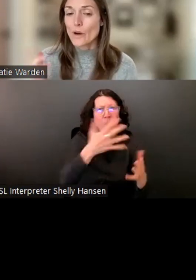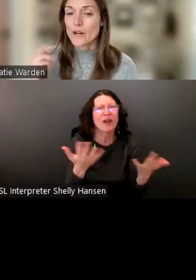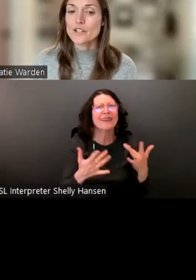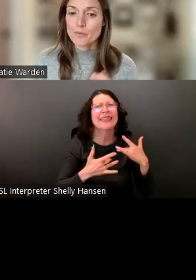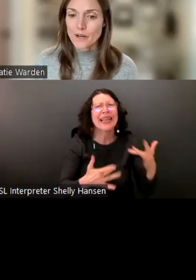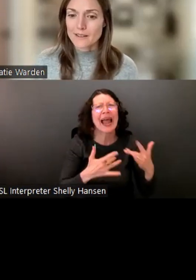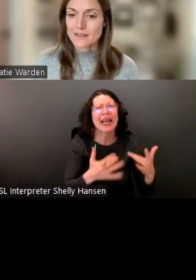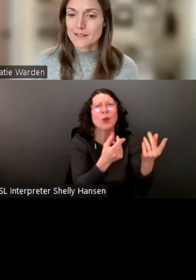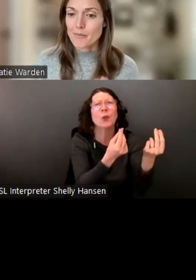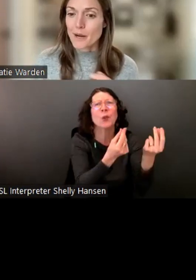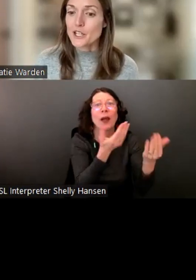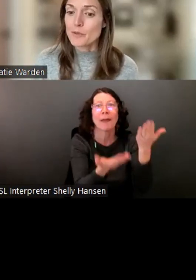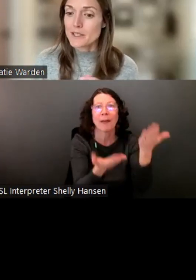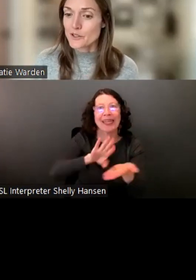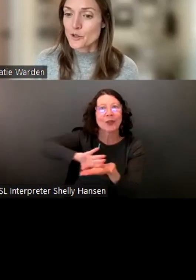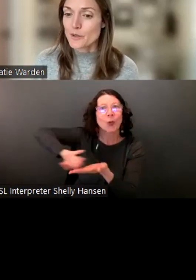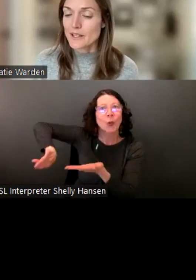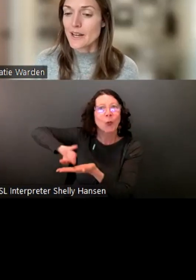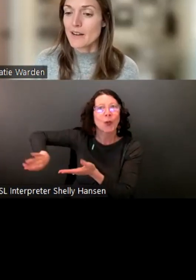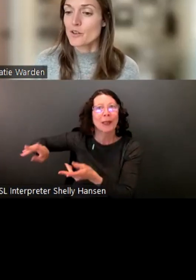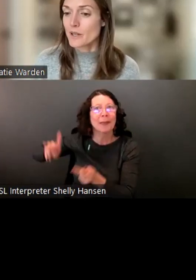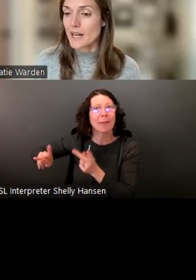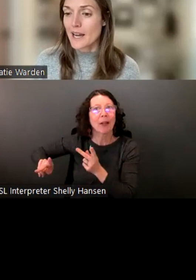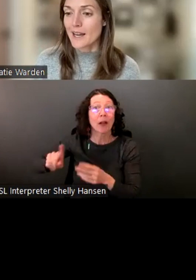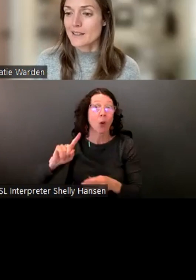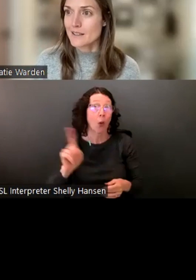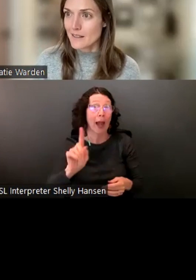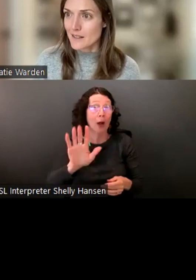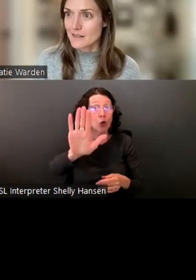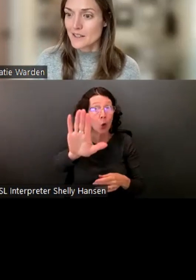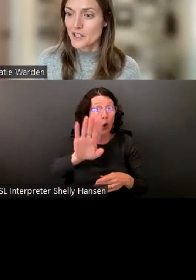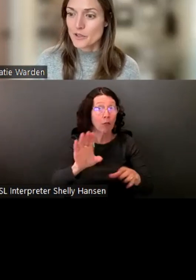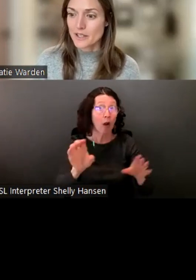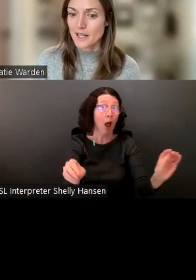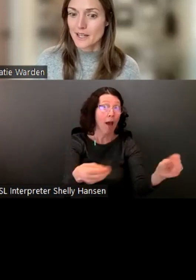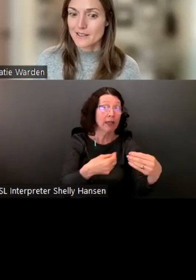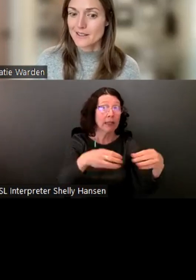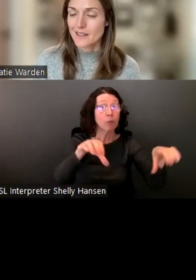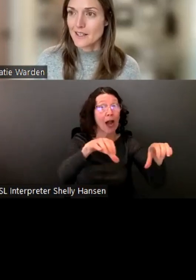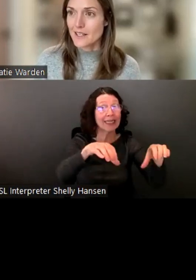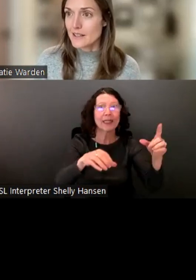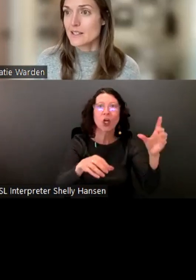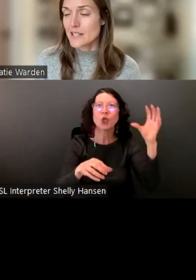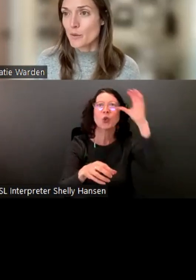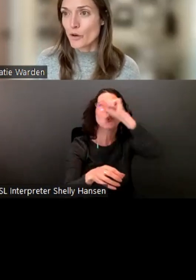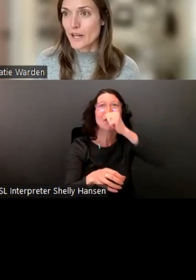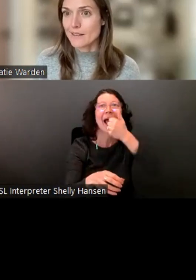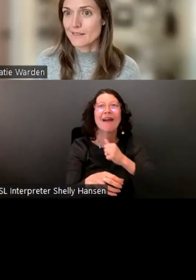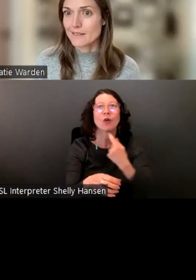Where in your practice might you be assuming that everybody acts, and thinks, and communicates in the same way?